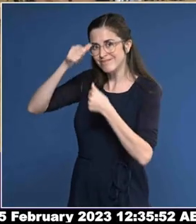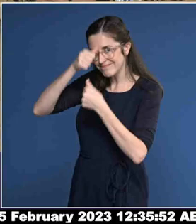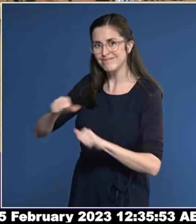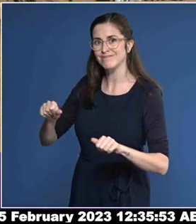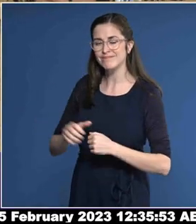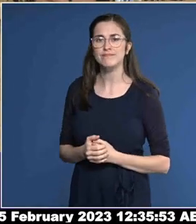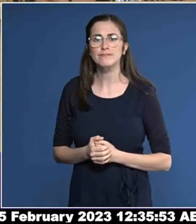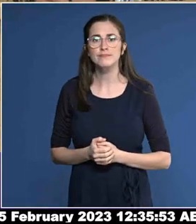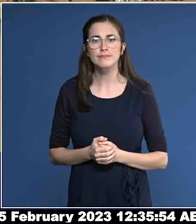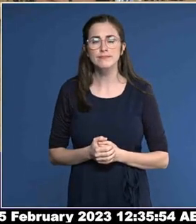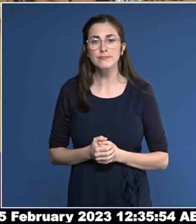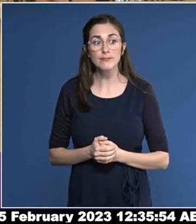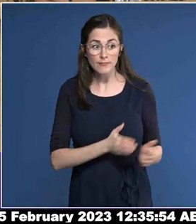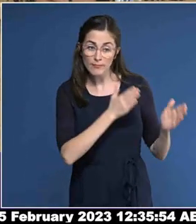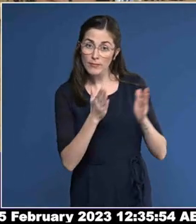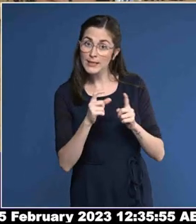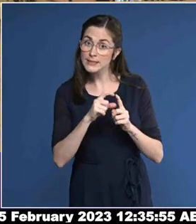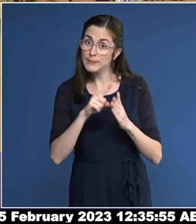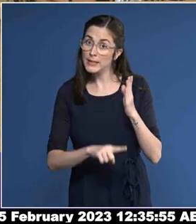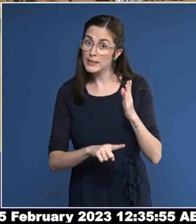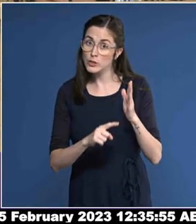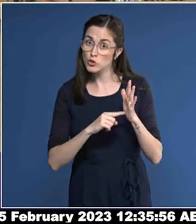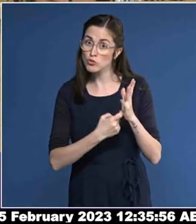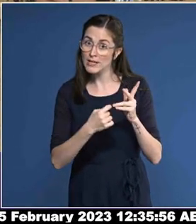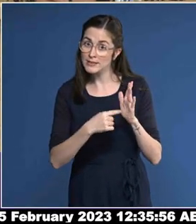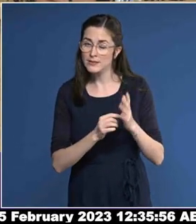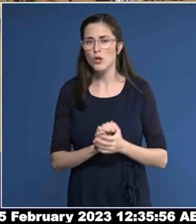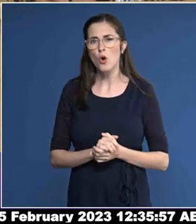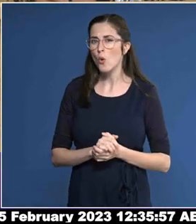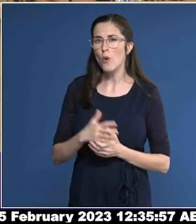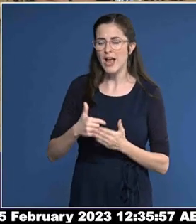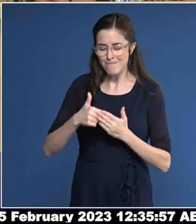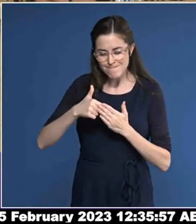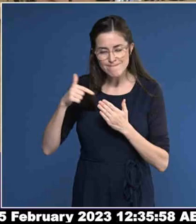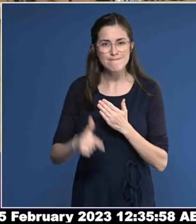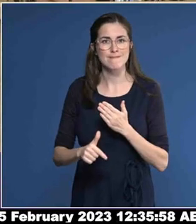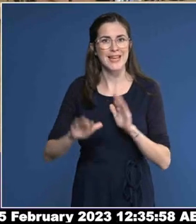So we provide a comprehensive induction for our directors, which does